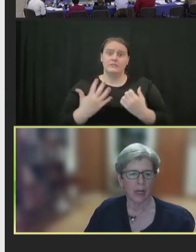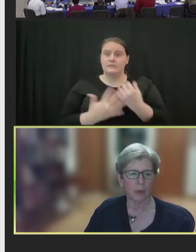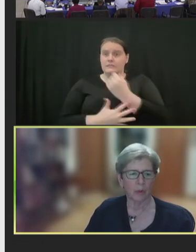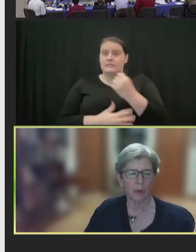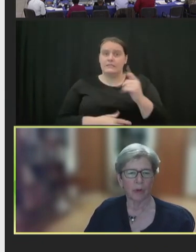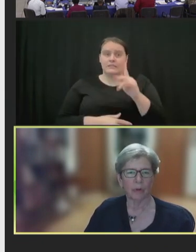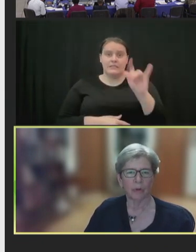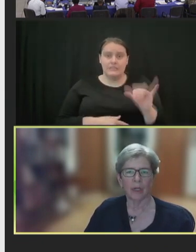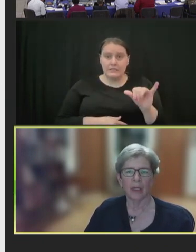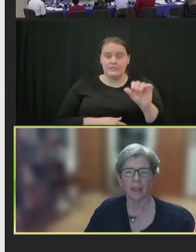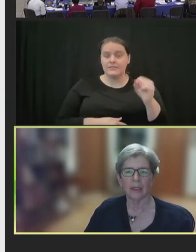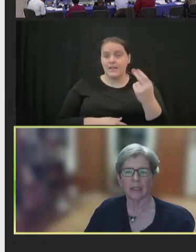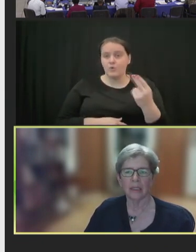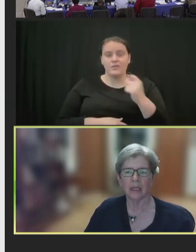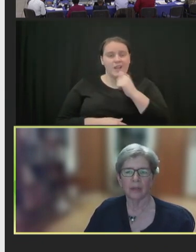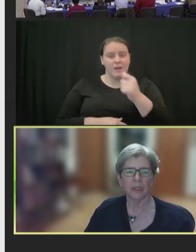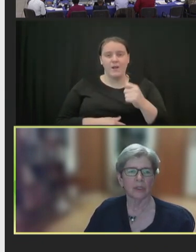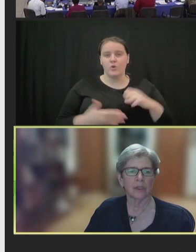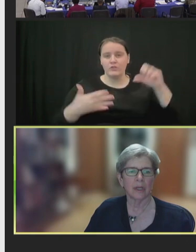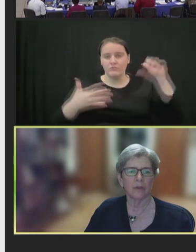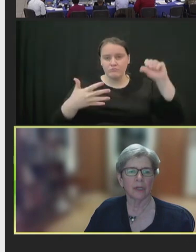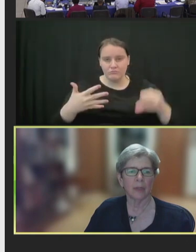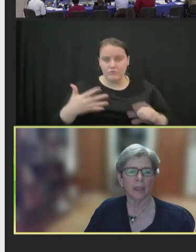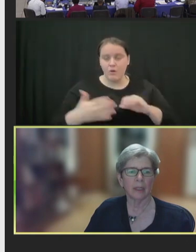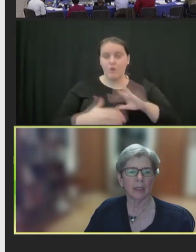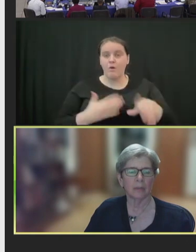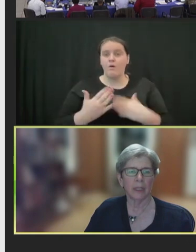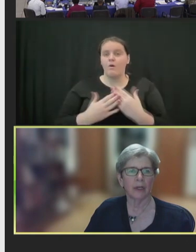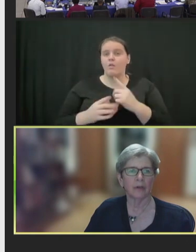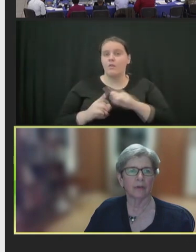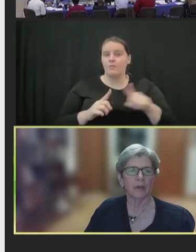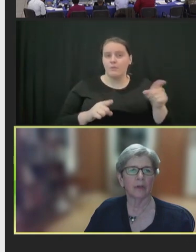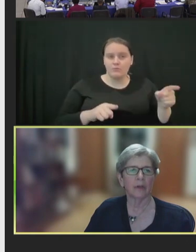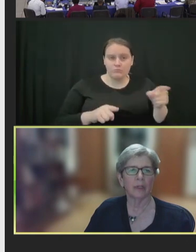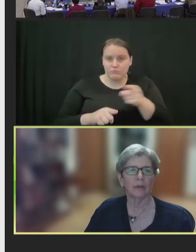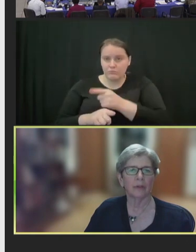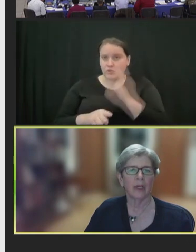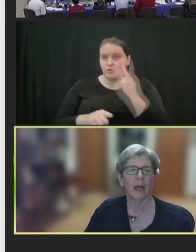we won't go through that in detail, but just to give you some ideas of the players in the field.